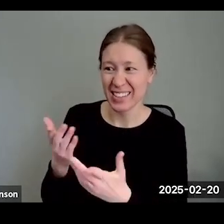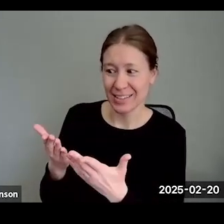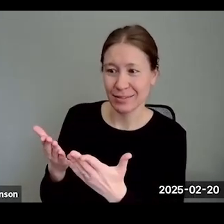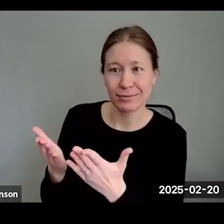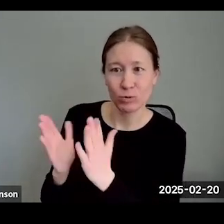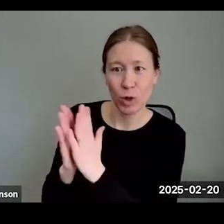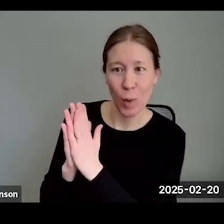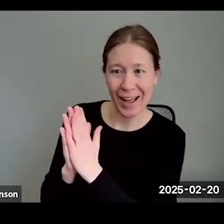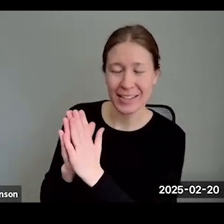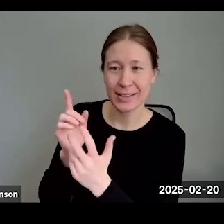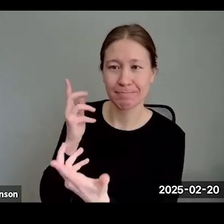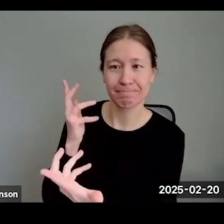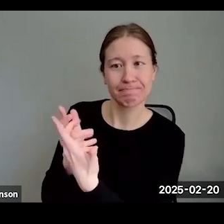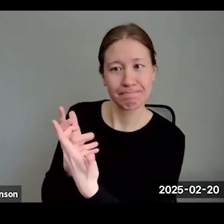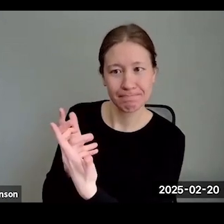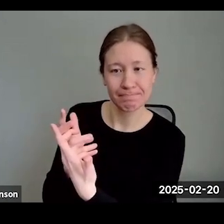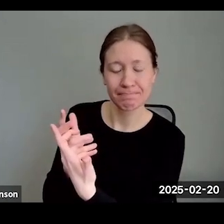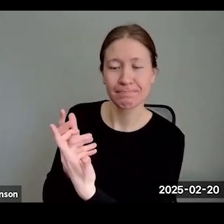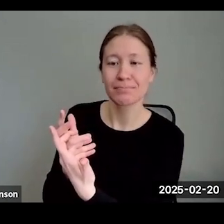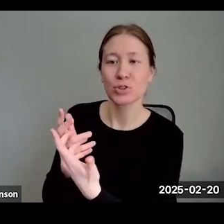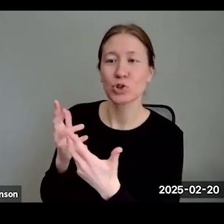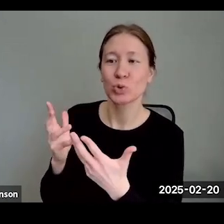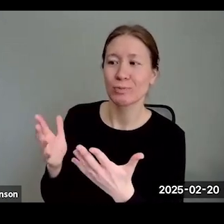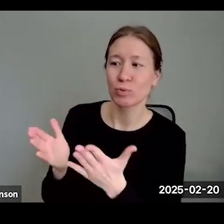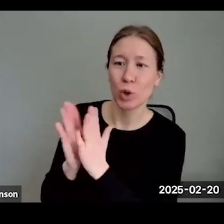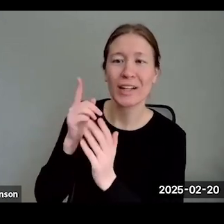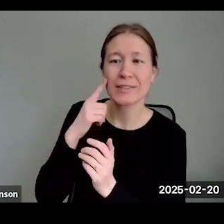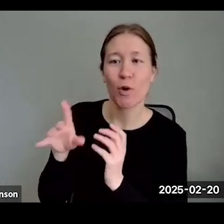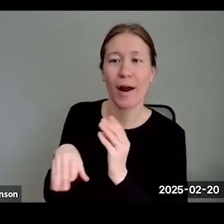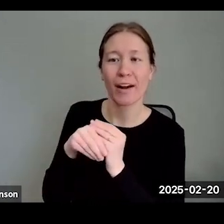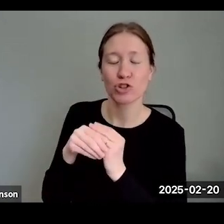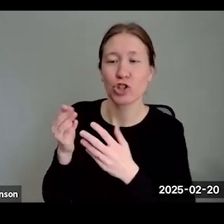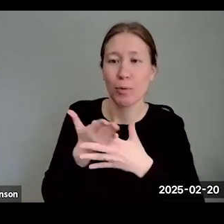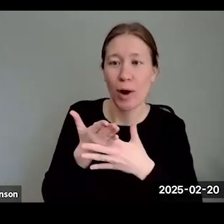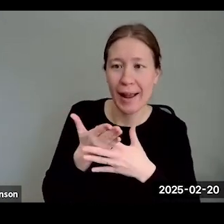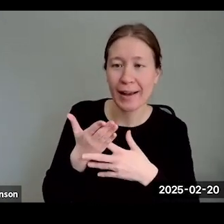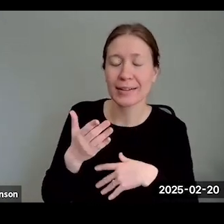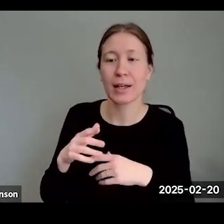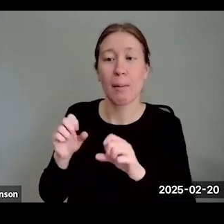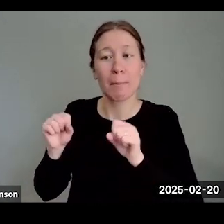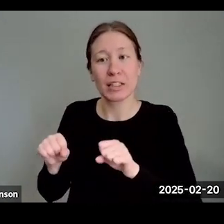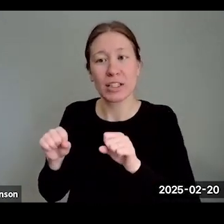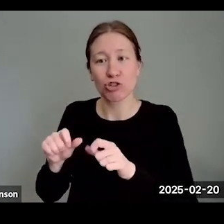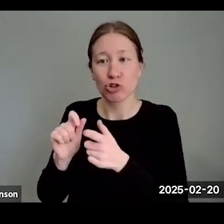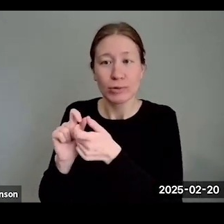to allow for additional breaks and potentially modifying the work schedule,